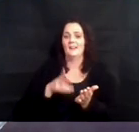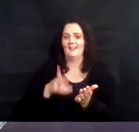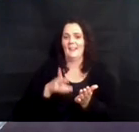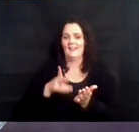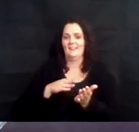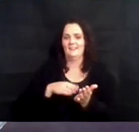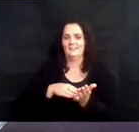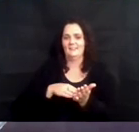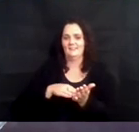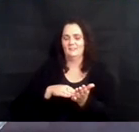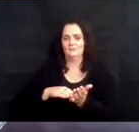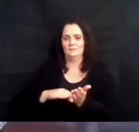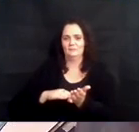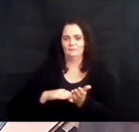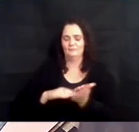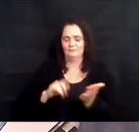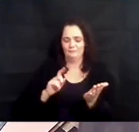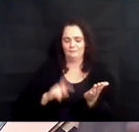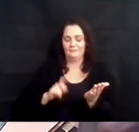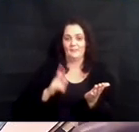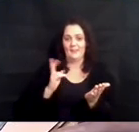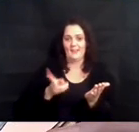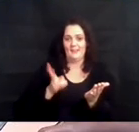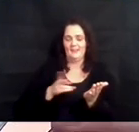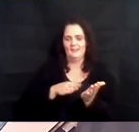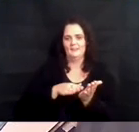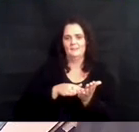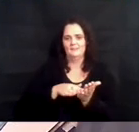Move it a tiny bit more, rotate a tiny bit more, another